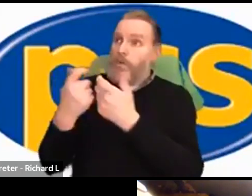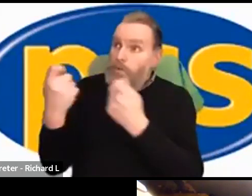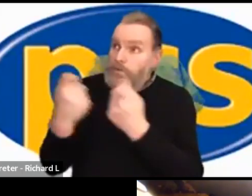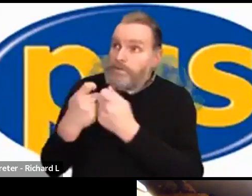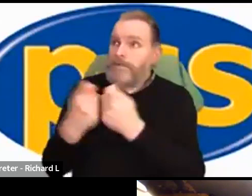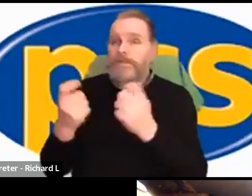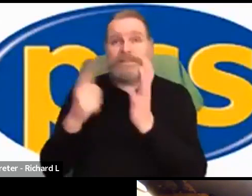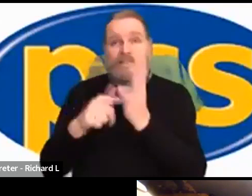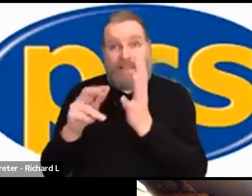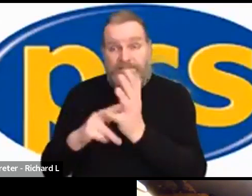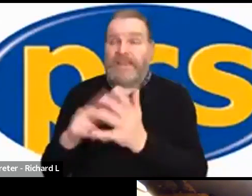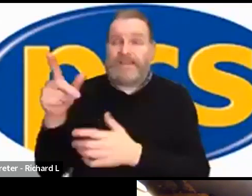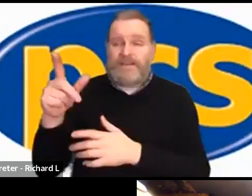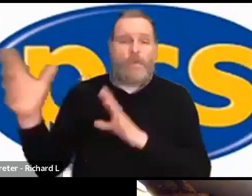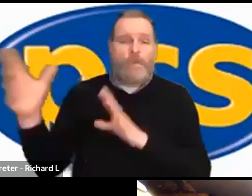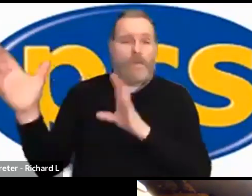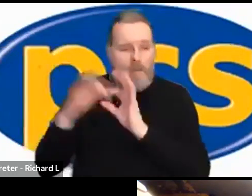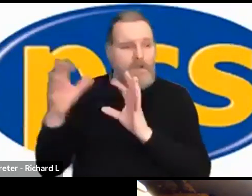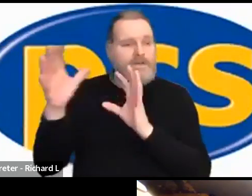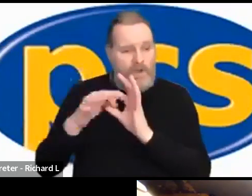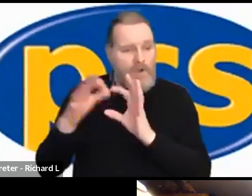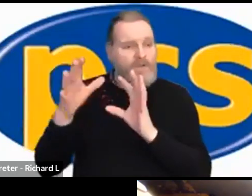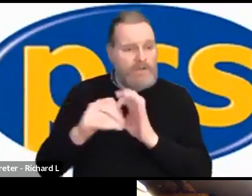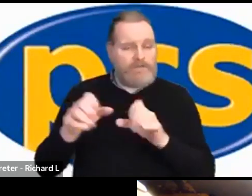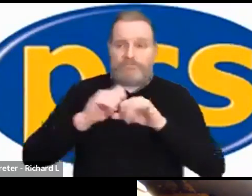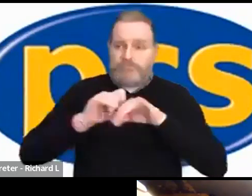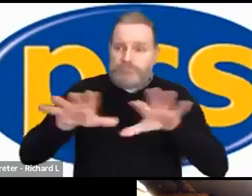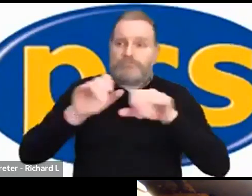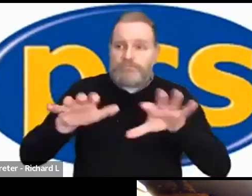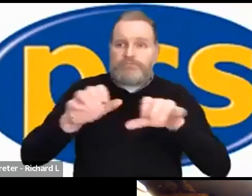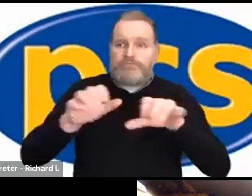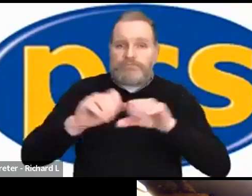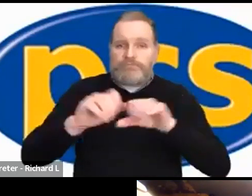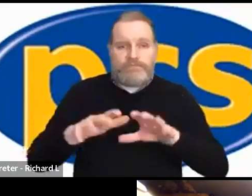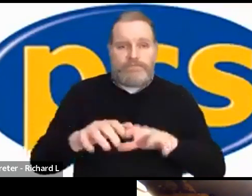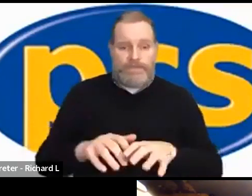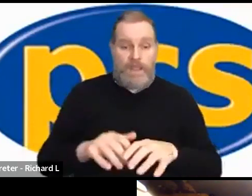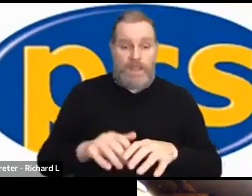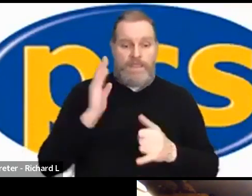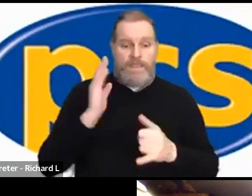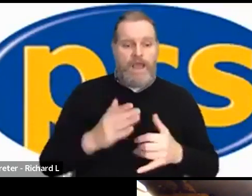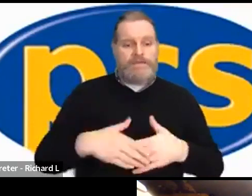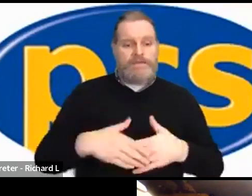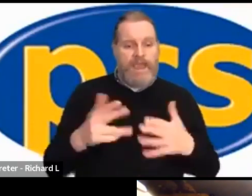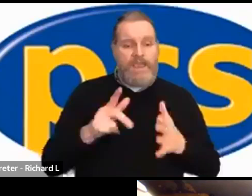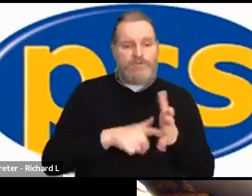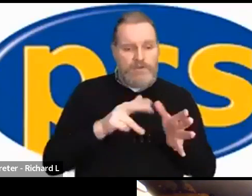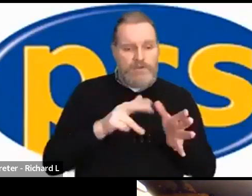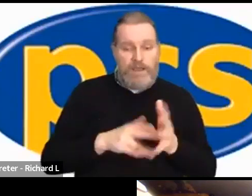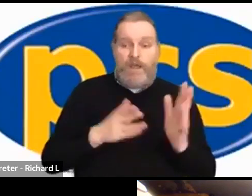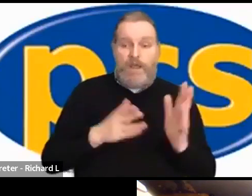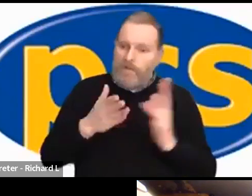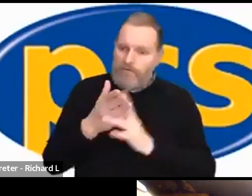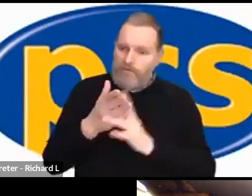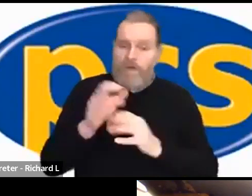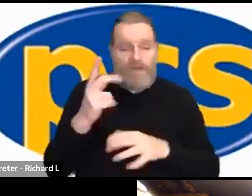point, the media will be all over over. We were already talking to the media, that we will get quite a bit of media coverage the day before , and on the , and on the day and on the day all the people